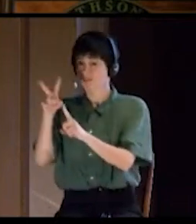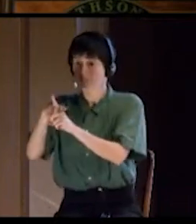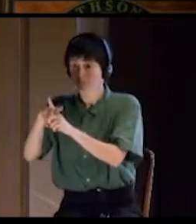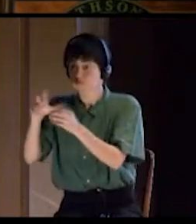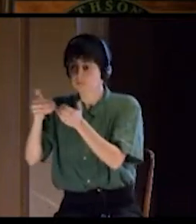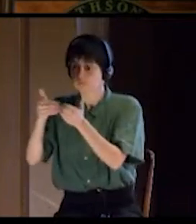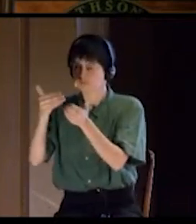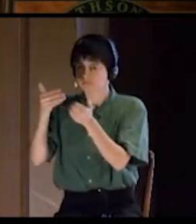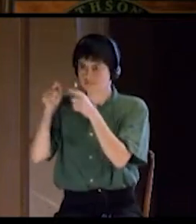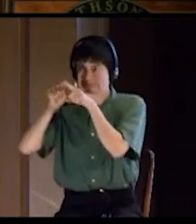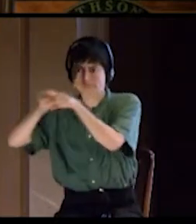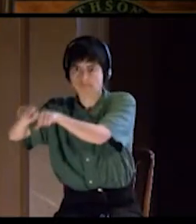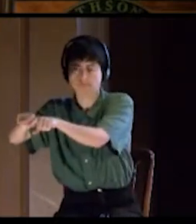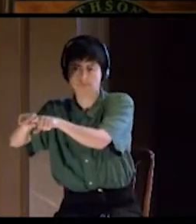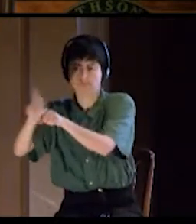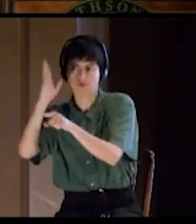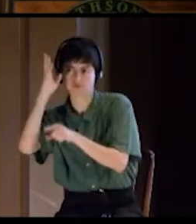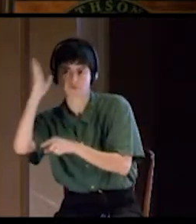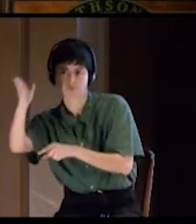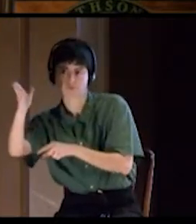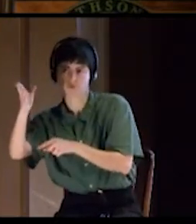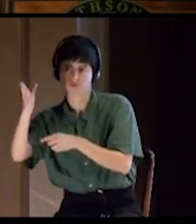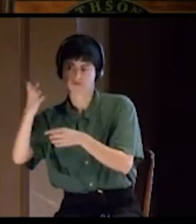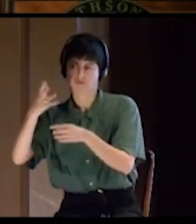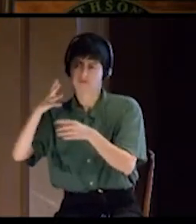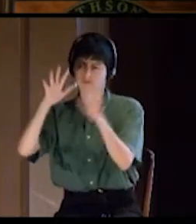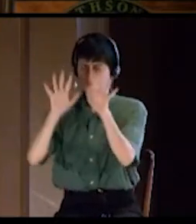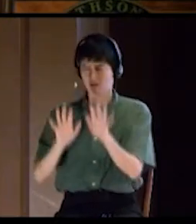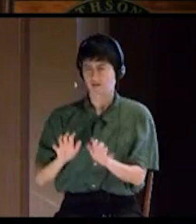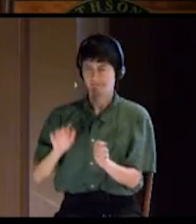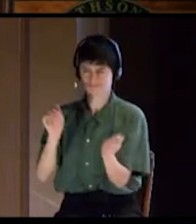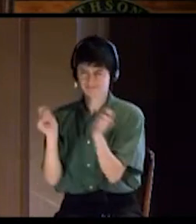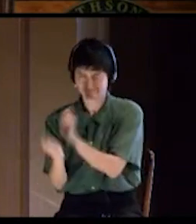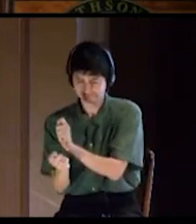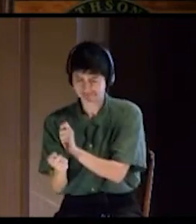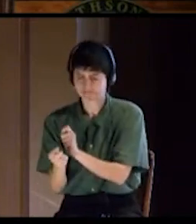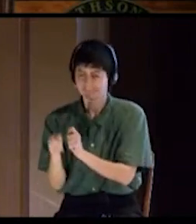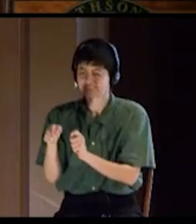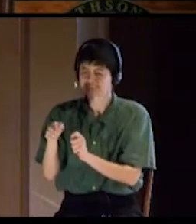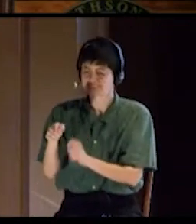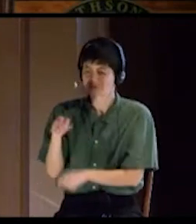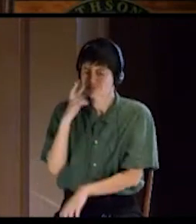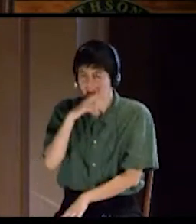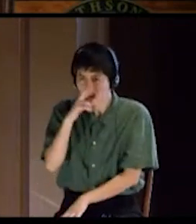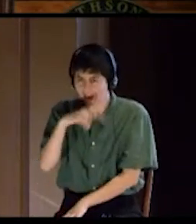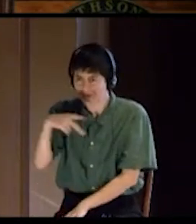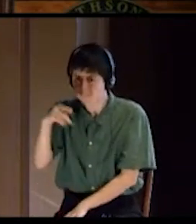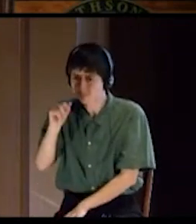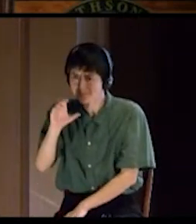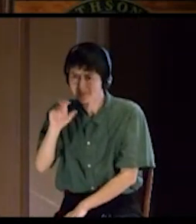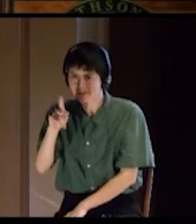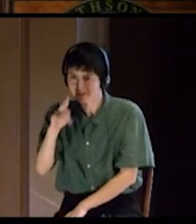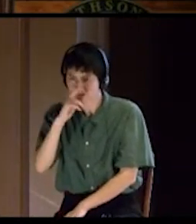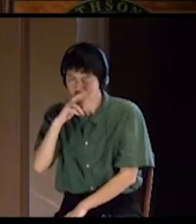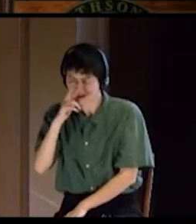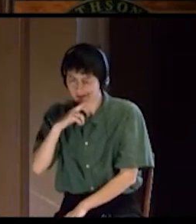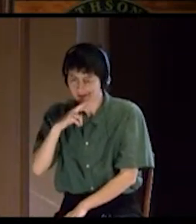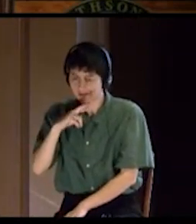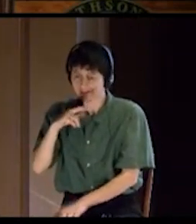And it's how this little pack rat responded to a lot of temperature change. So this pack rat, the fossils